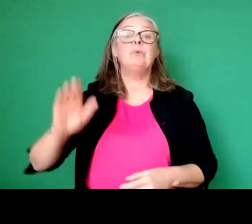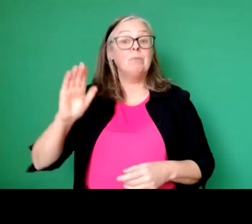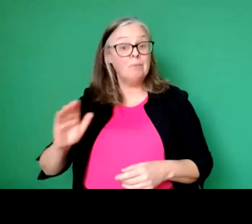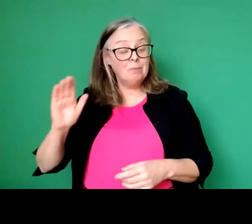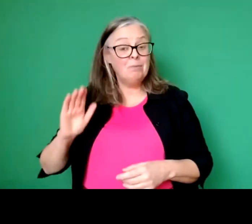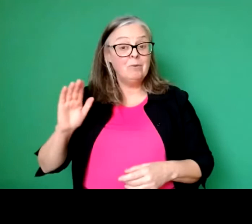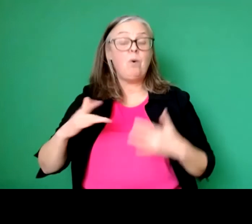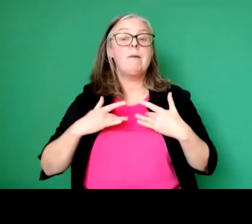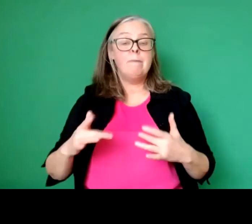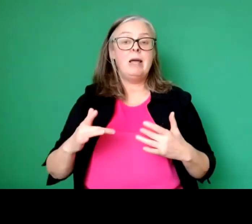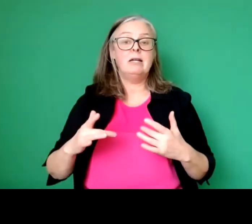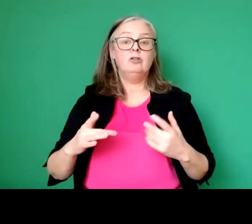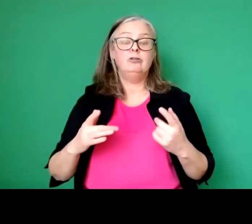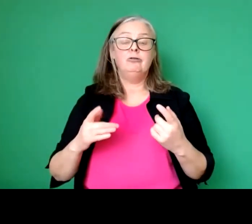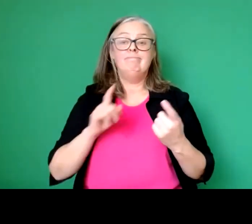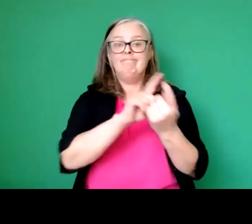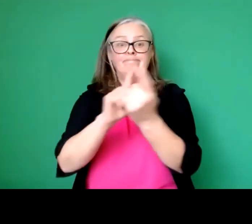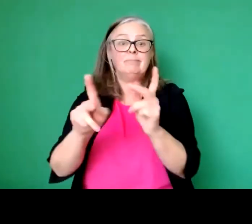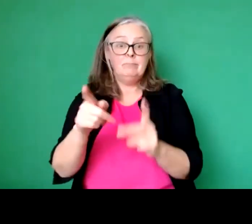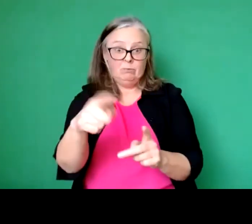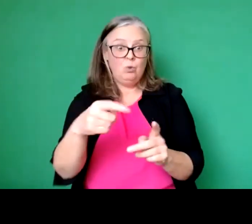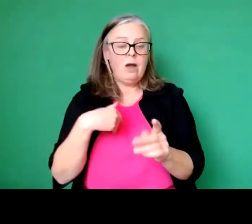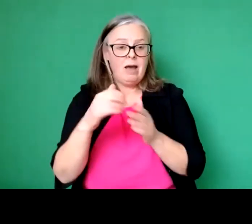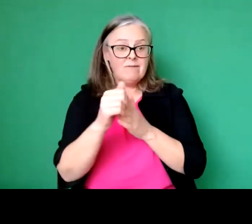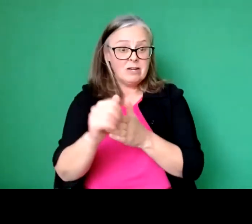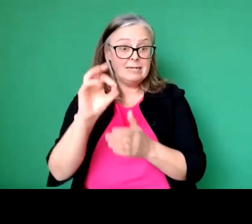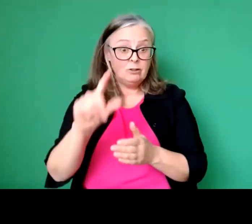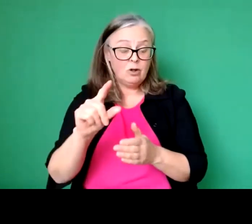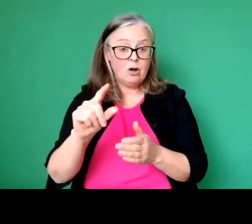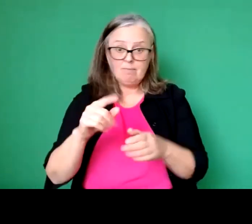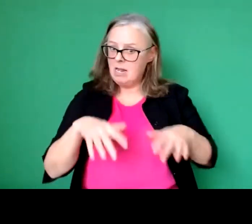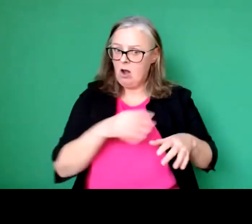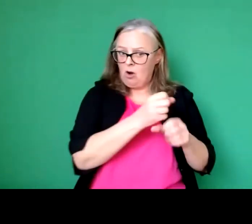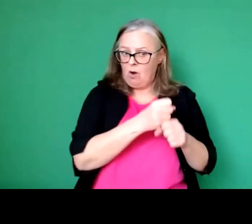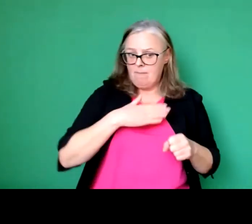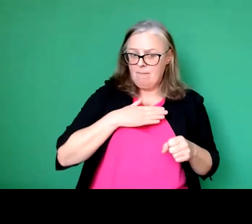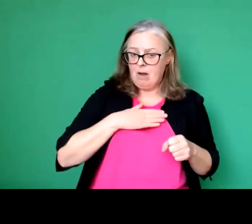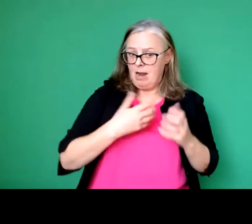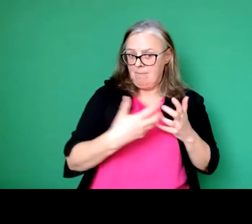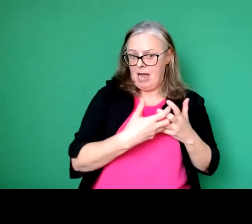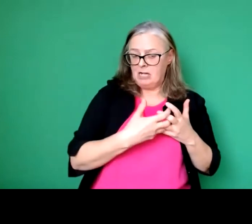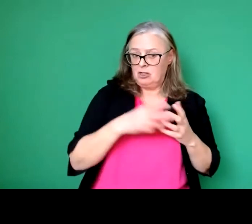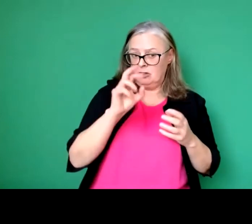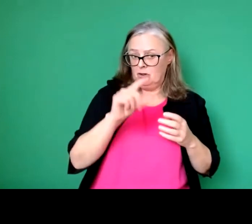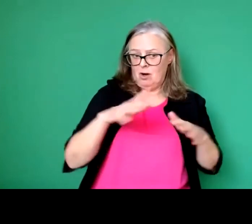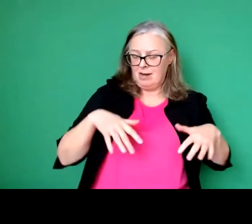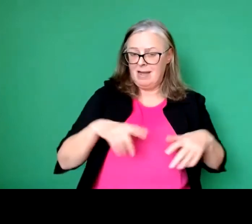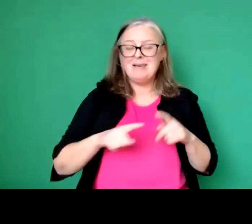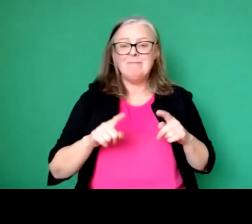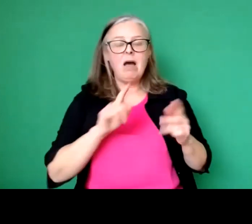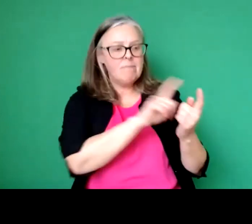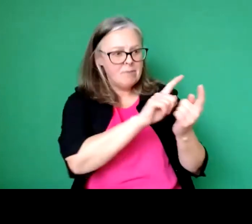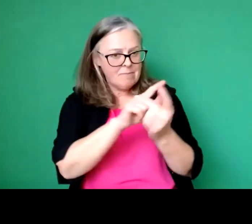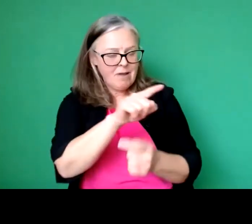people with guide dogs before i was matched with my own i just really had an appreciation